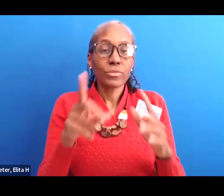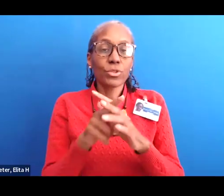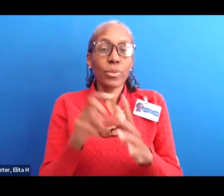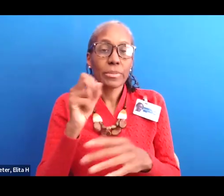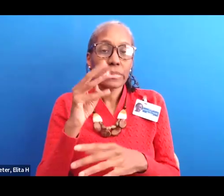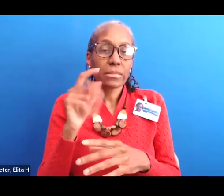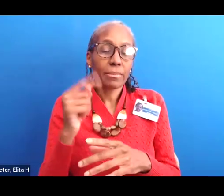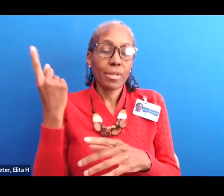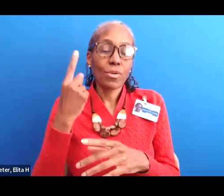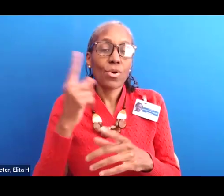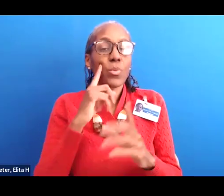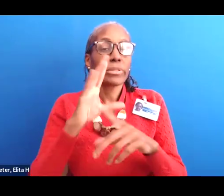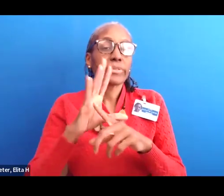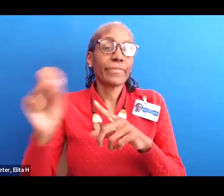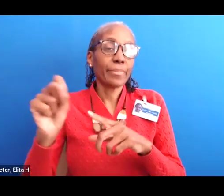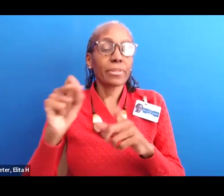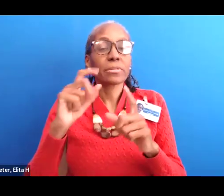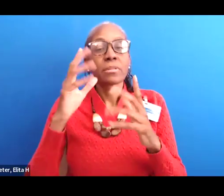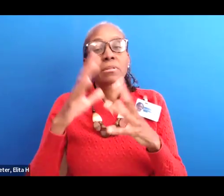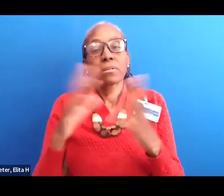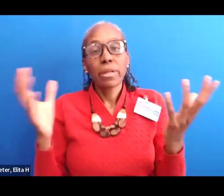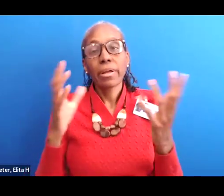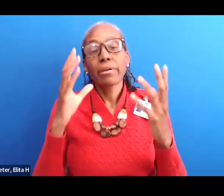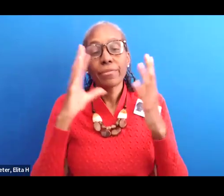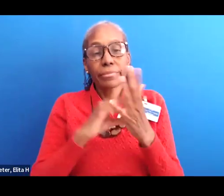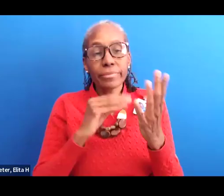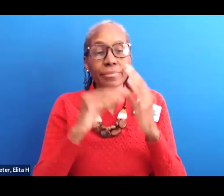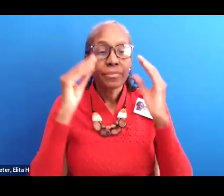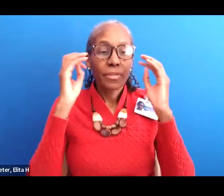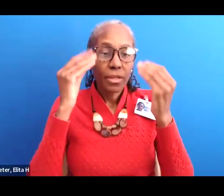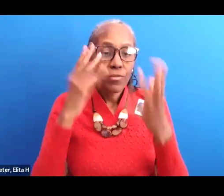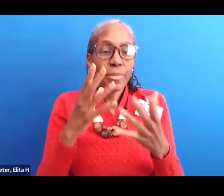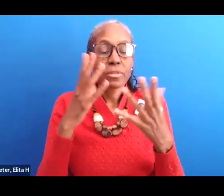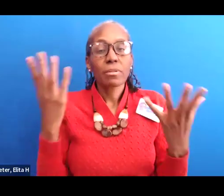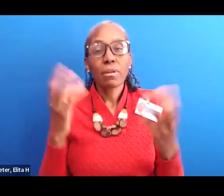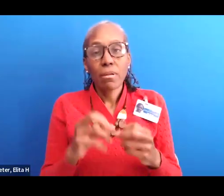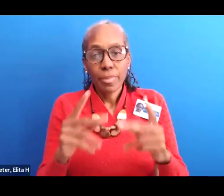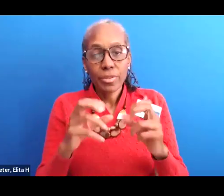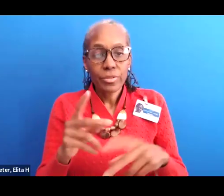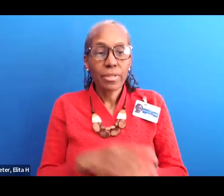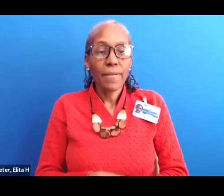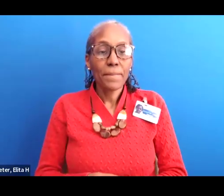It is always fabulous. Lots of educational information, lots of opportunity to get